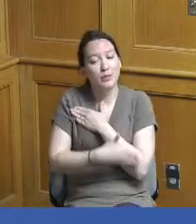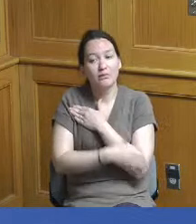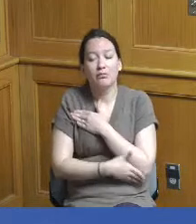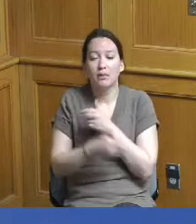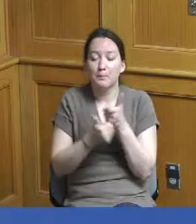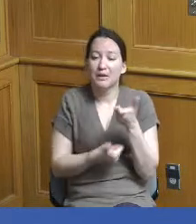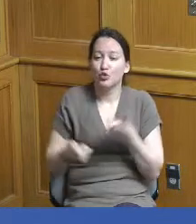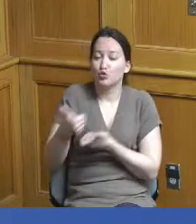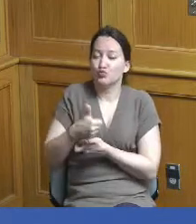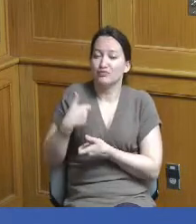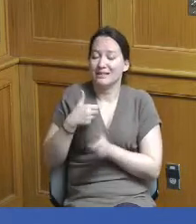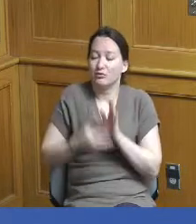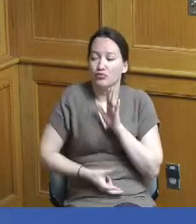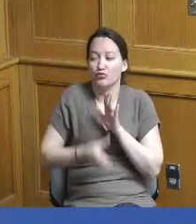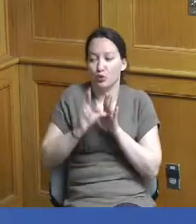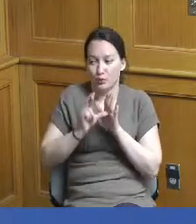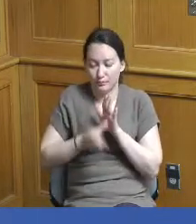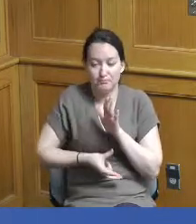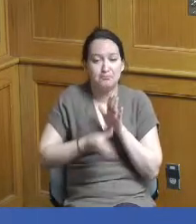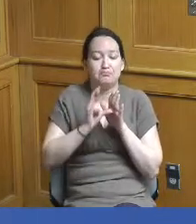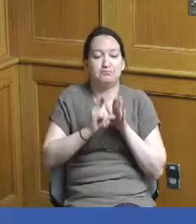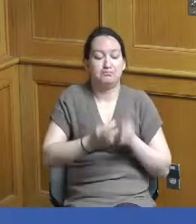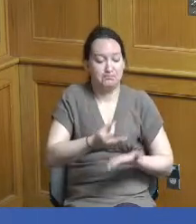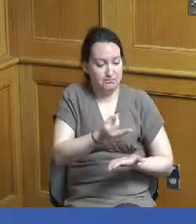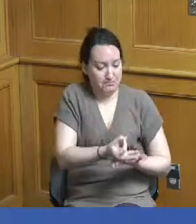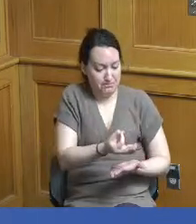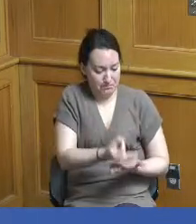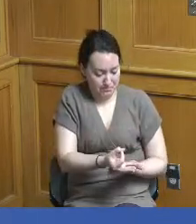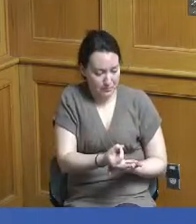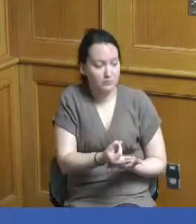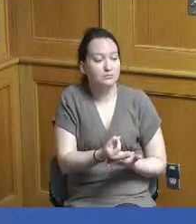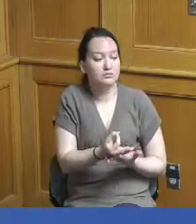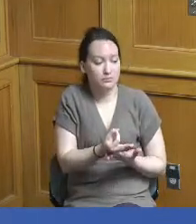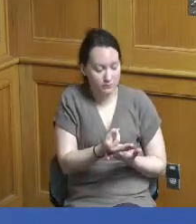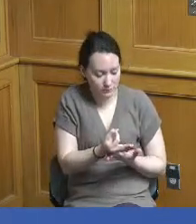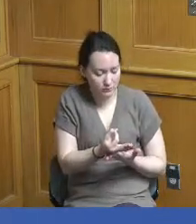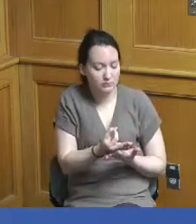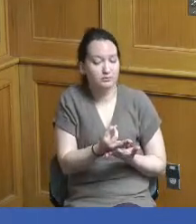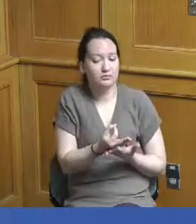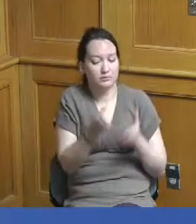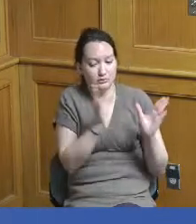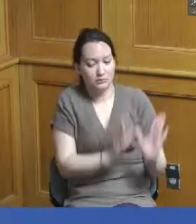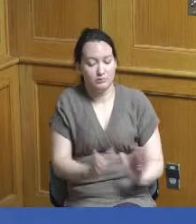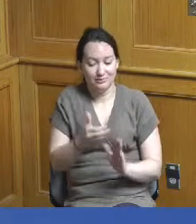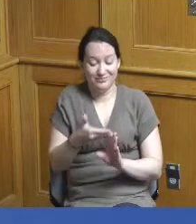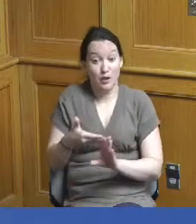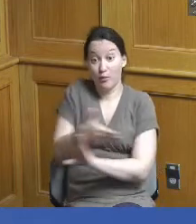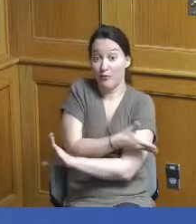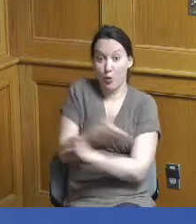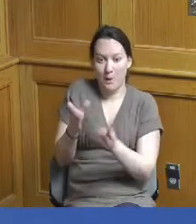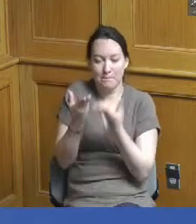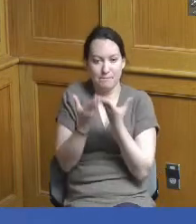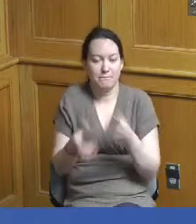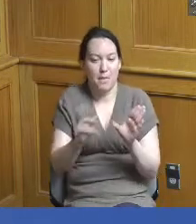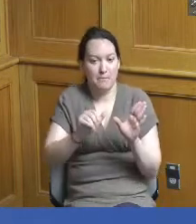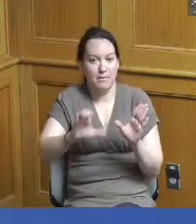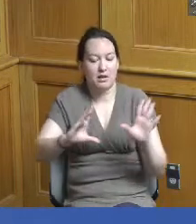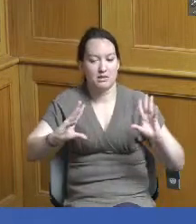to review finances the idea for a financing plan in advance of a public session and also I believe